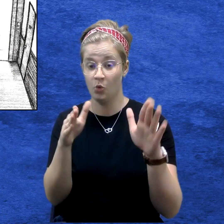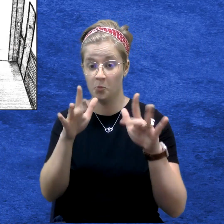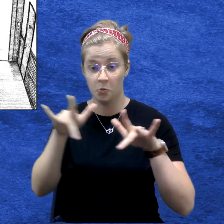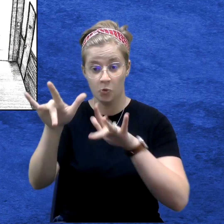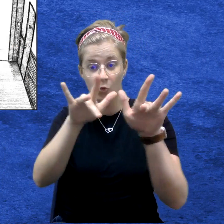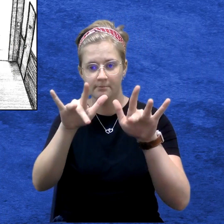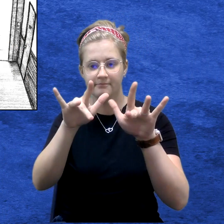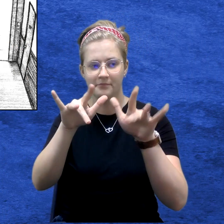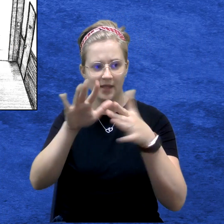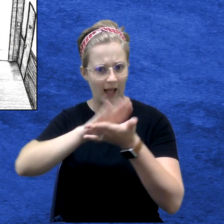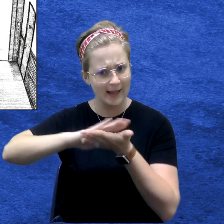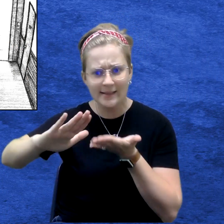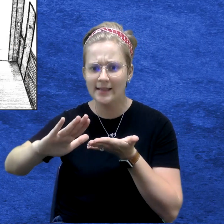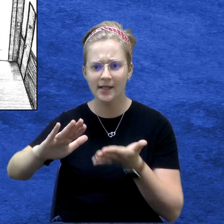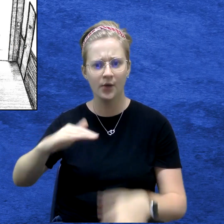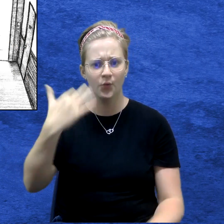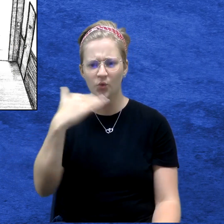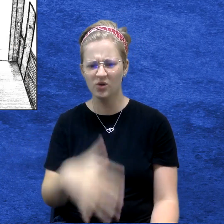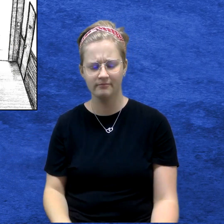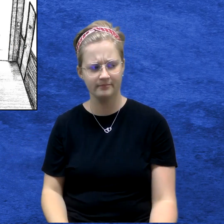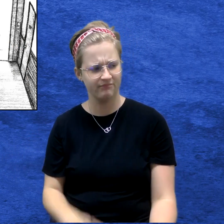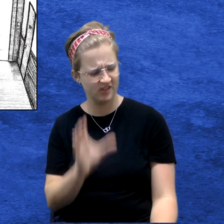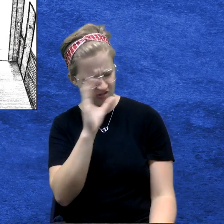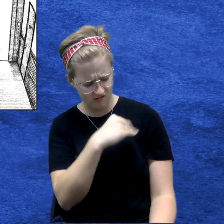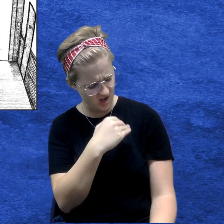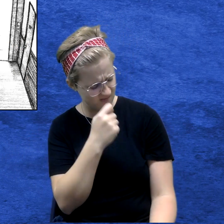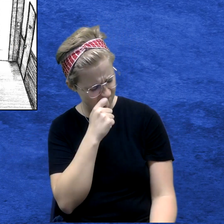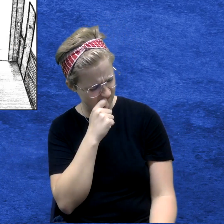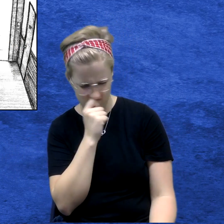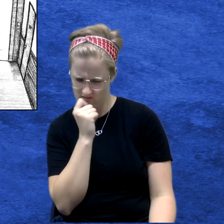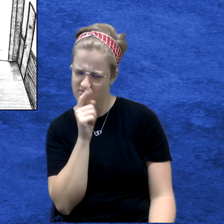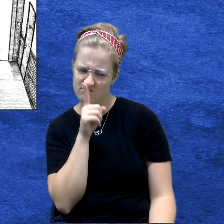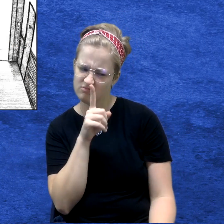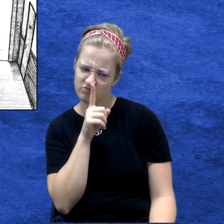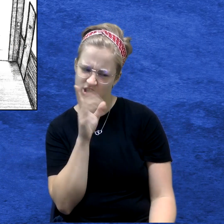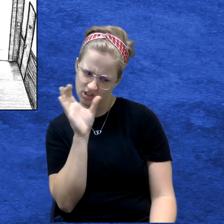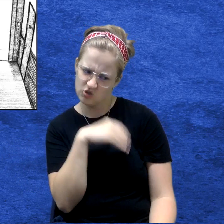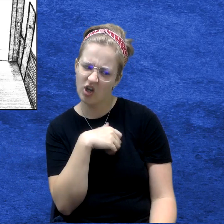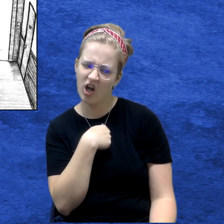“Strange, very strange,” Mr. Linkletter said.